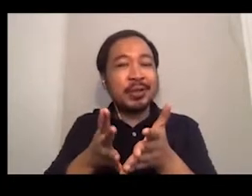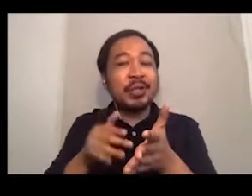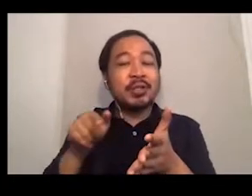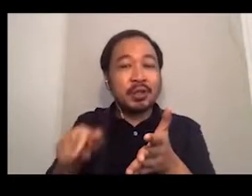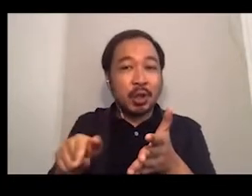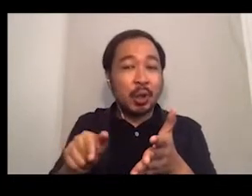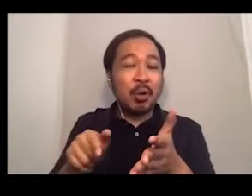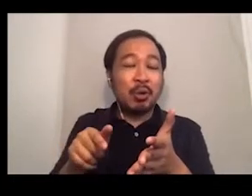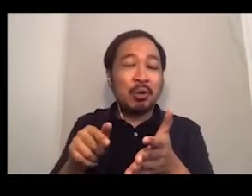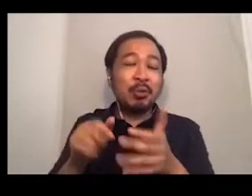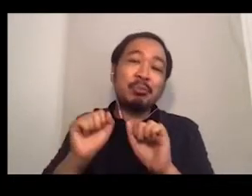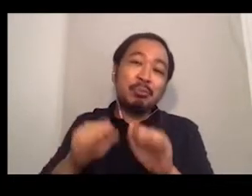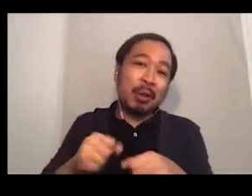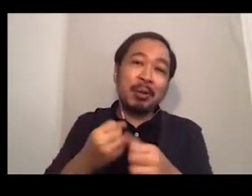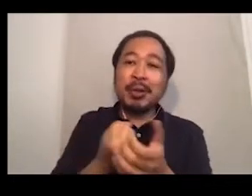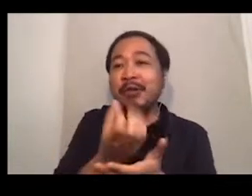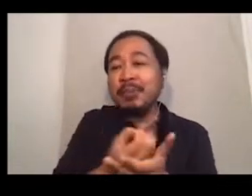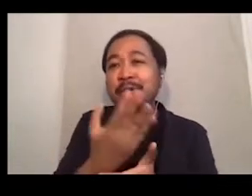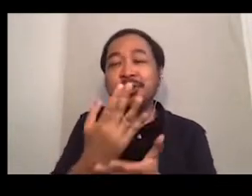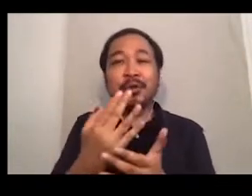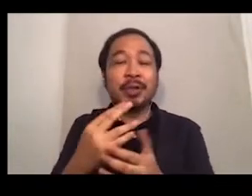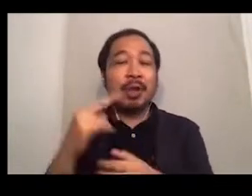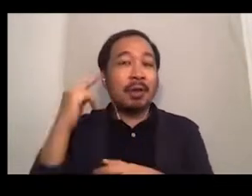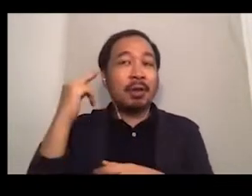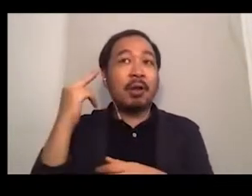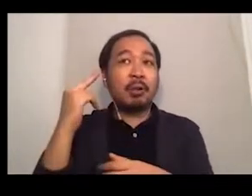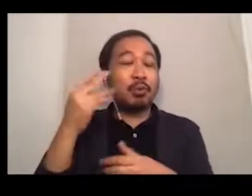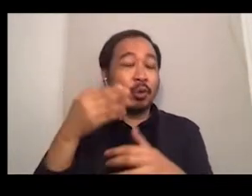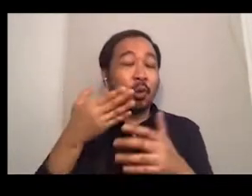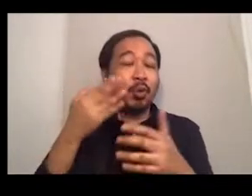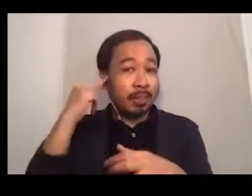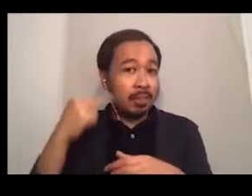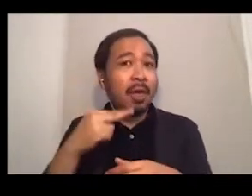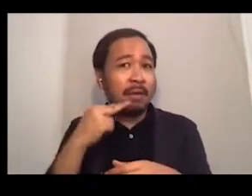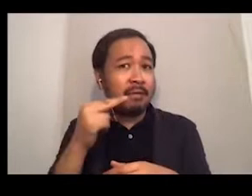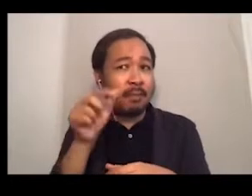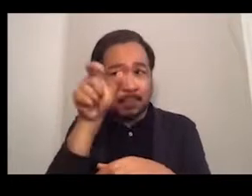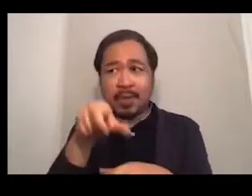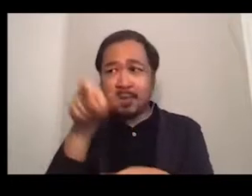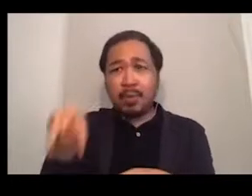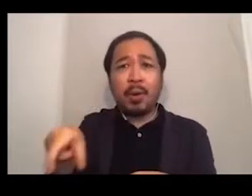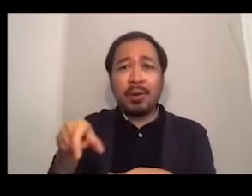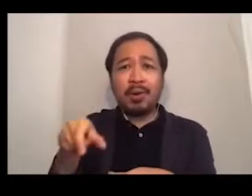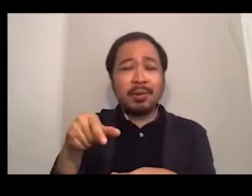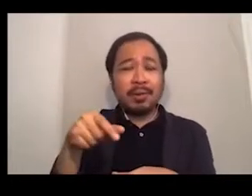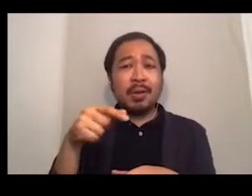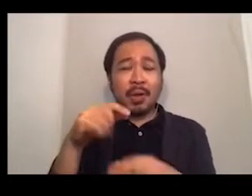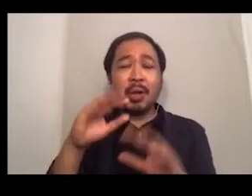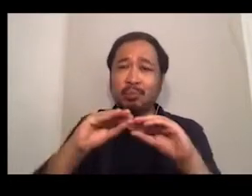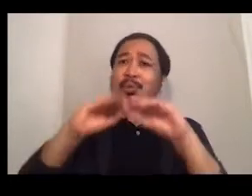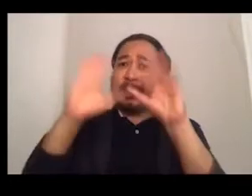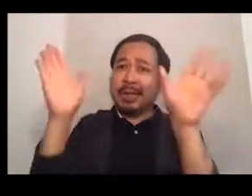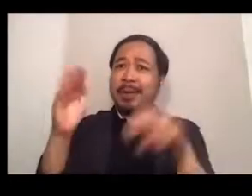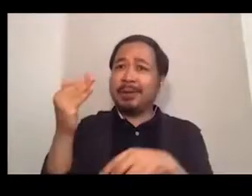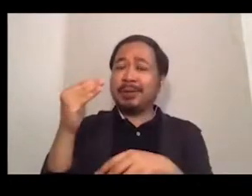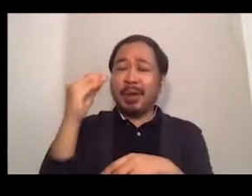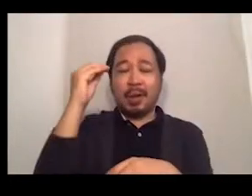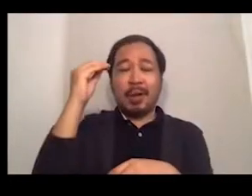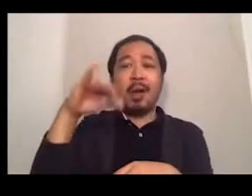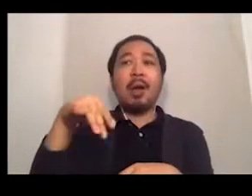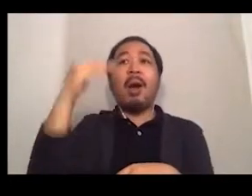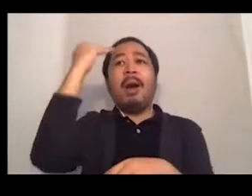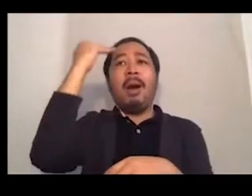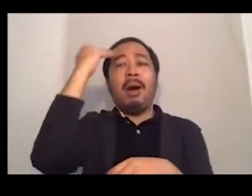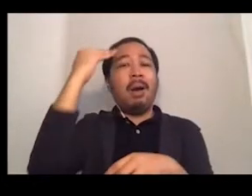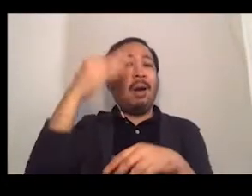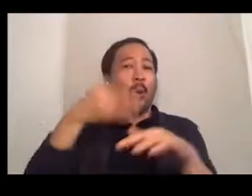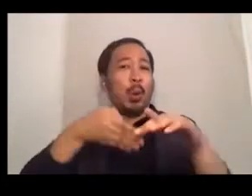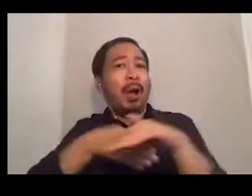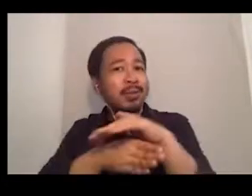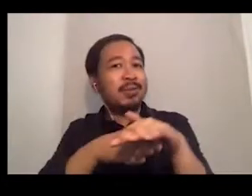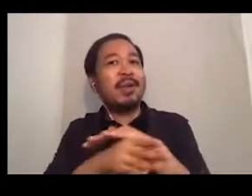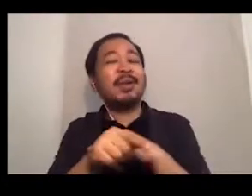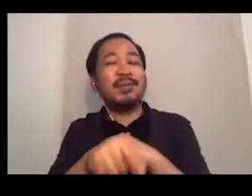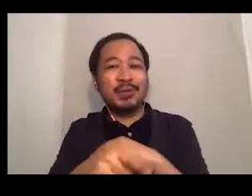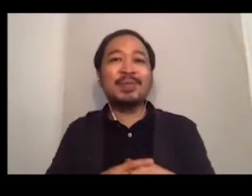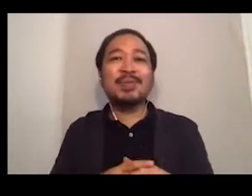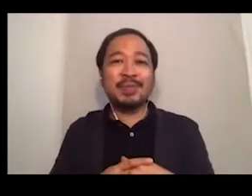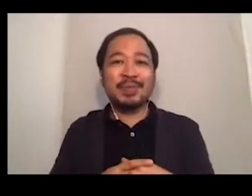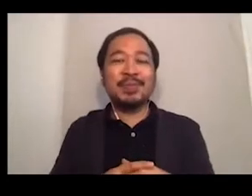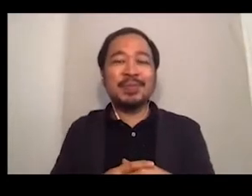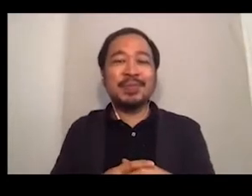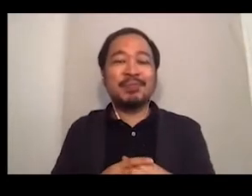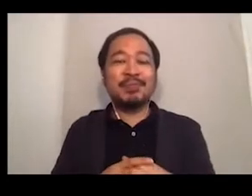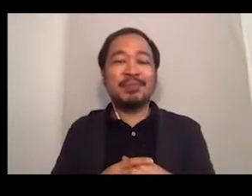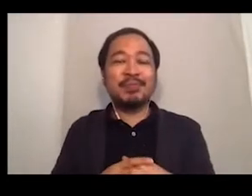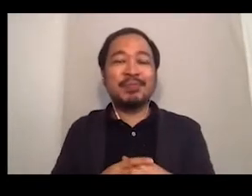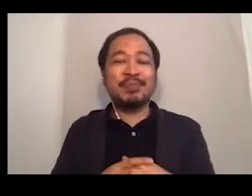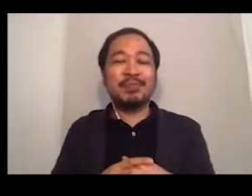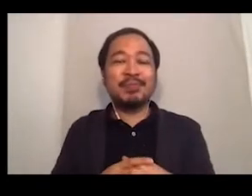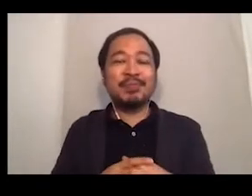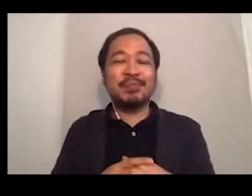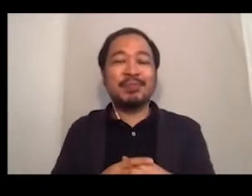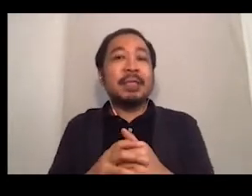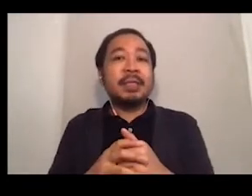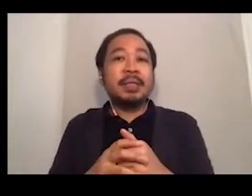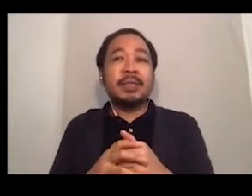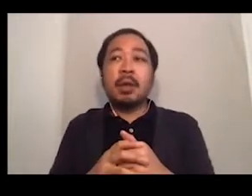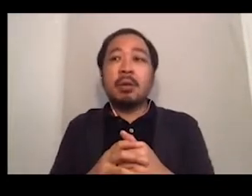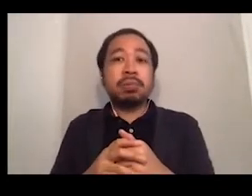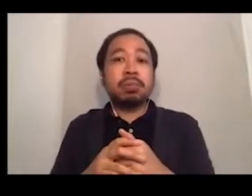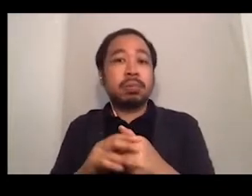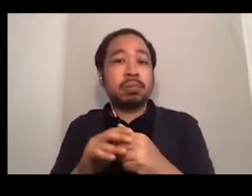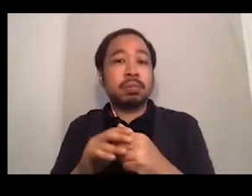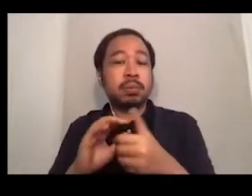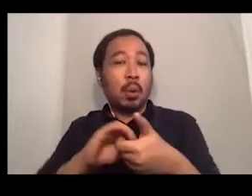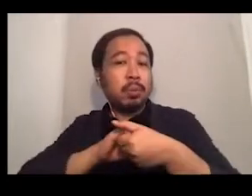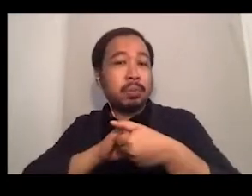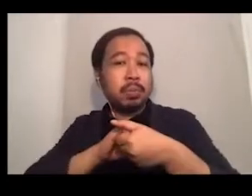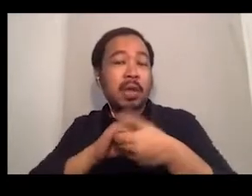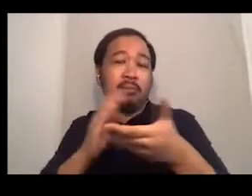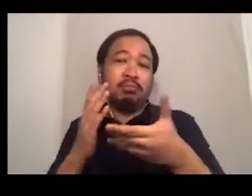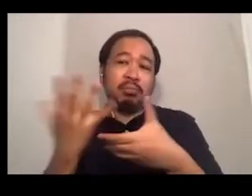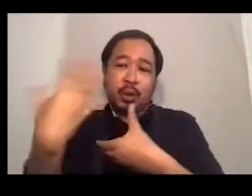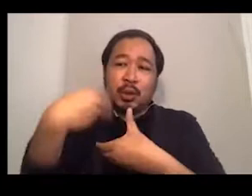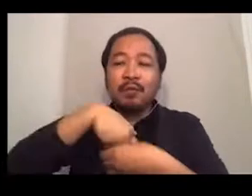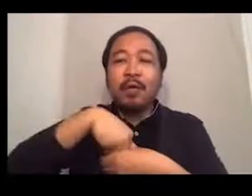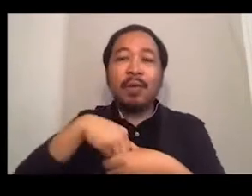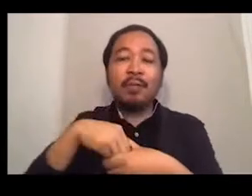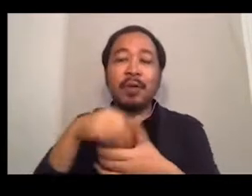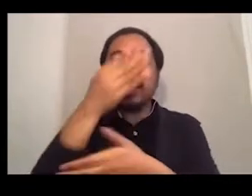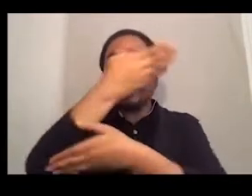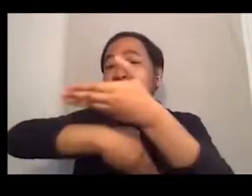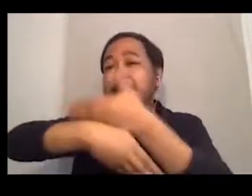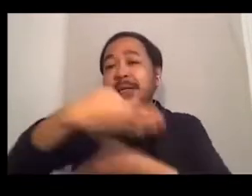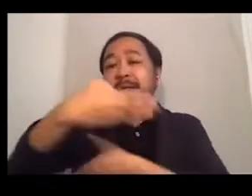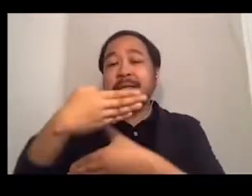And we have also been working together with our disability partners and we've also distributed food plants, crops, for families with people with disabilities.